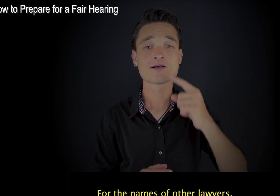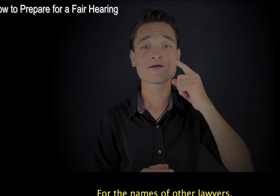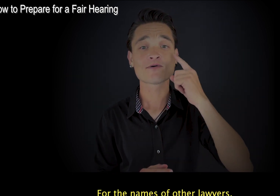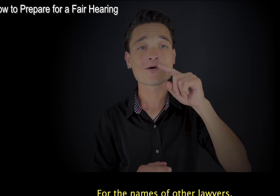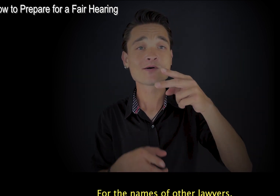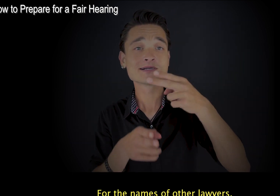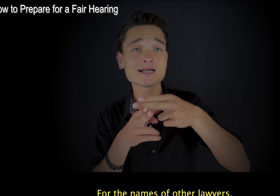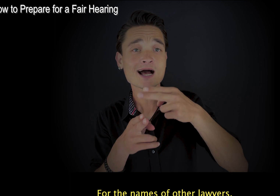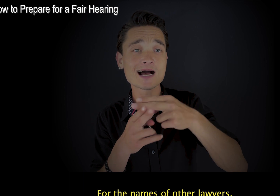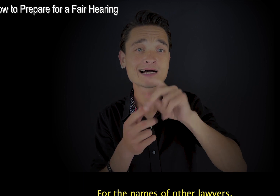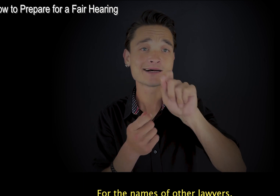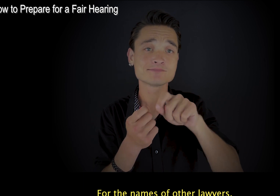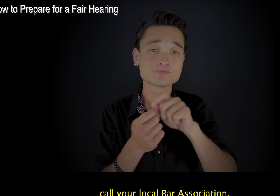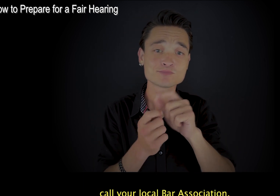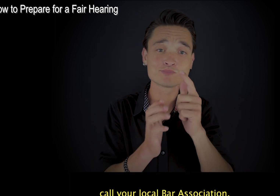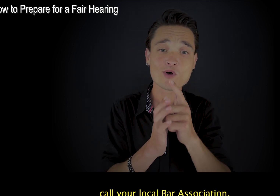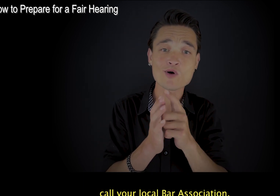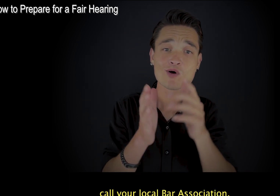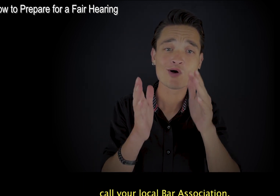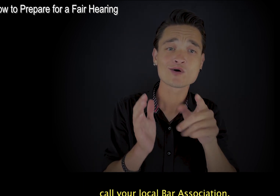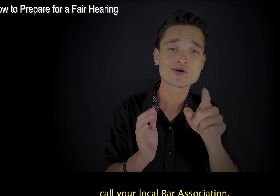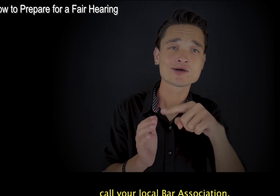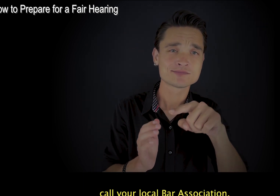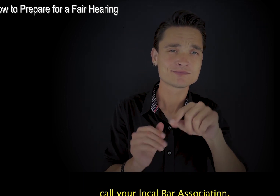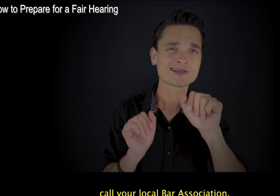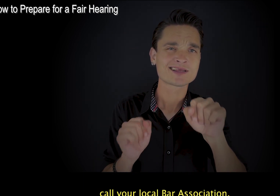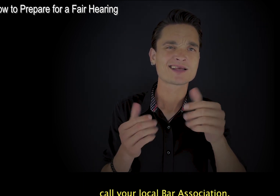For the names of other lawyers, call your local Bar Association.